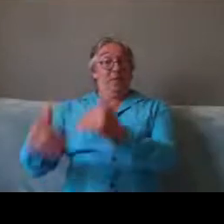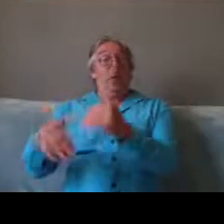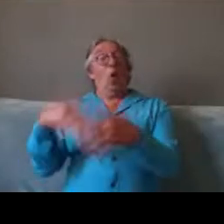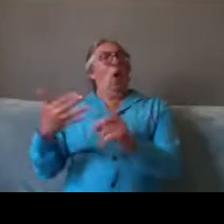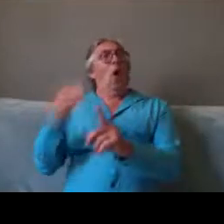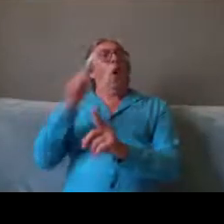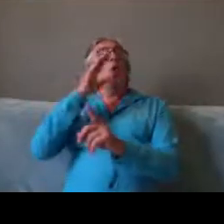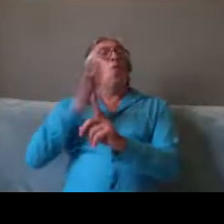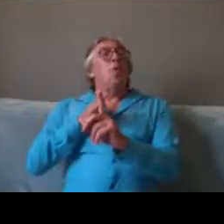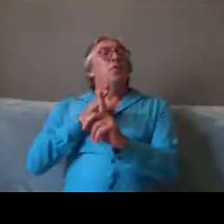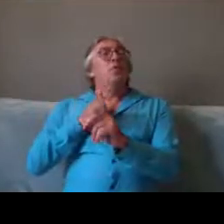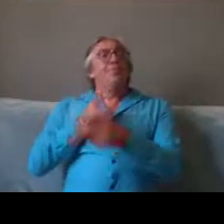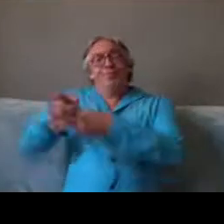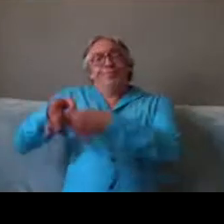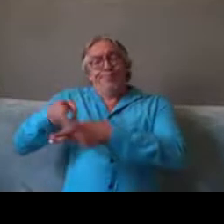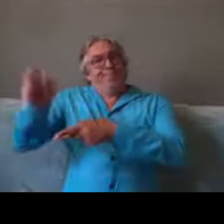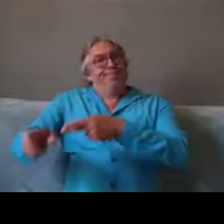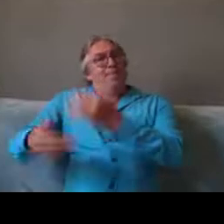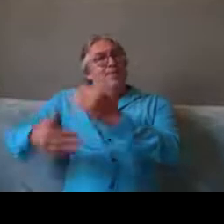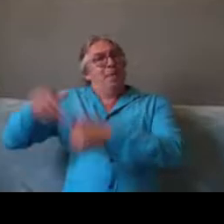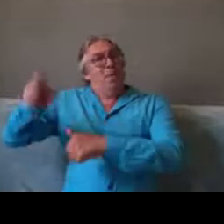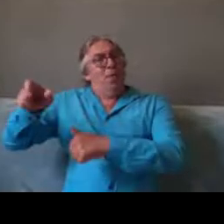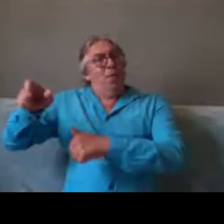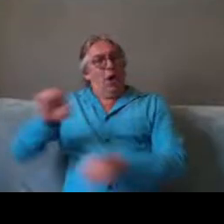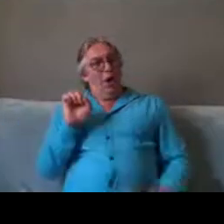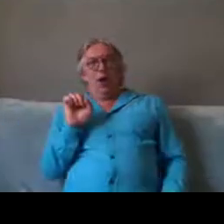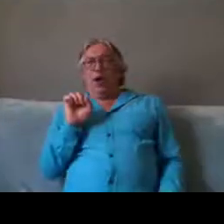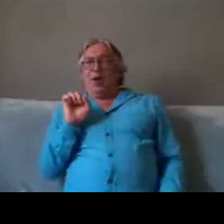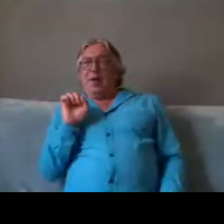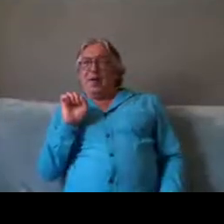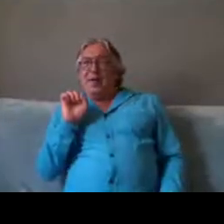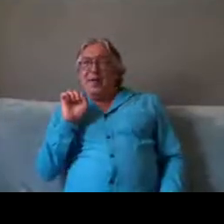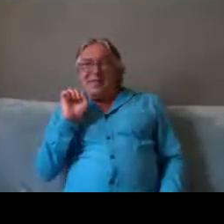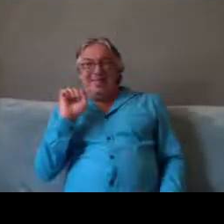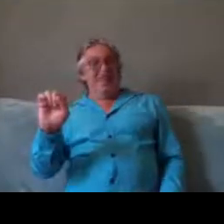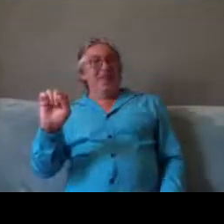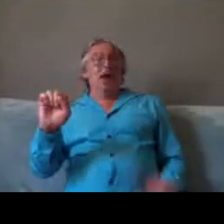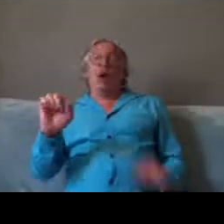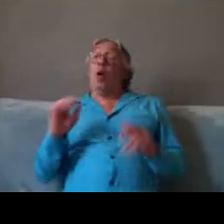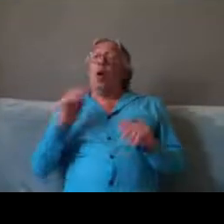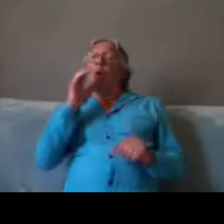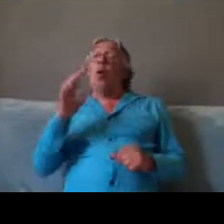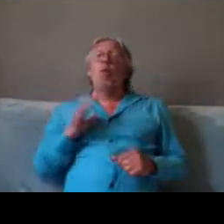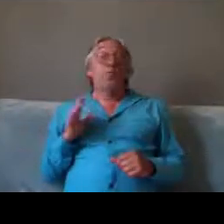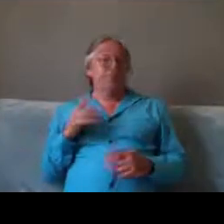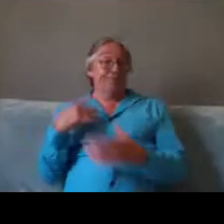Because our next speaker, Dominique Montagnese from SIHO